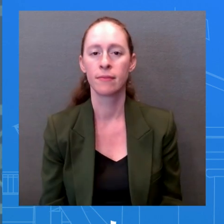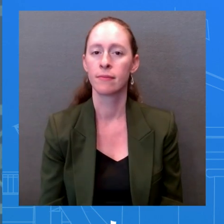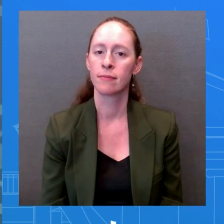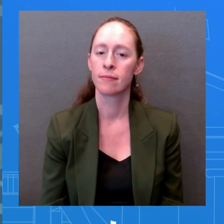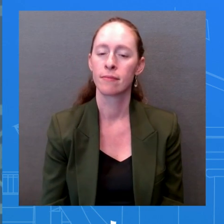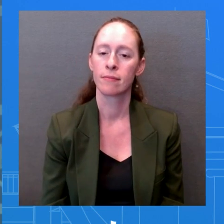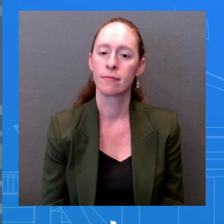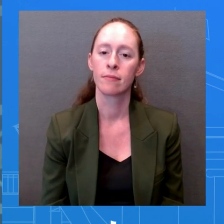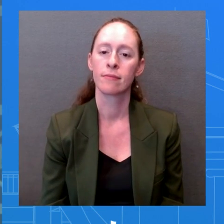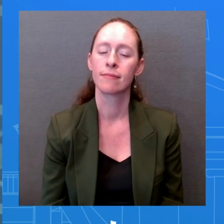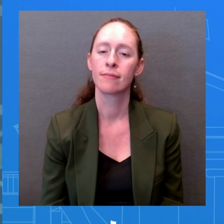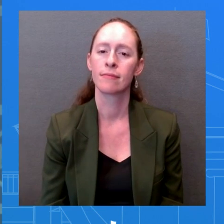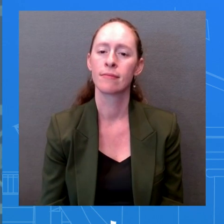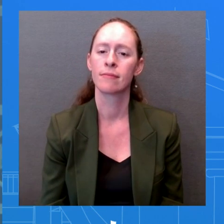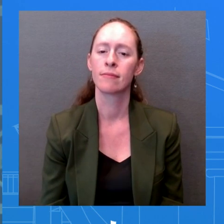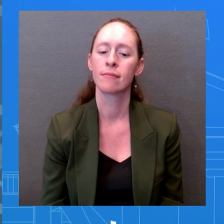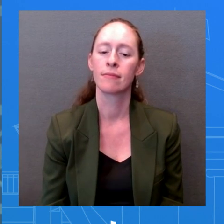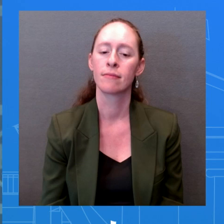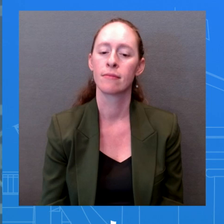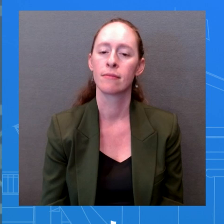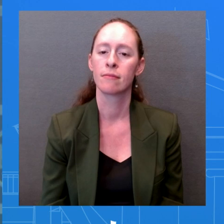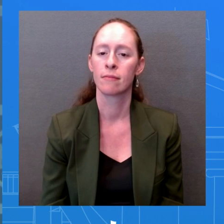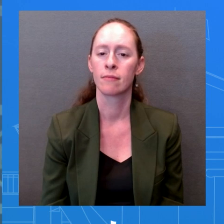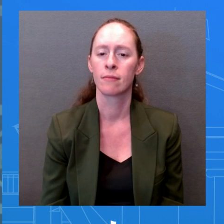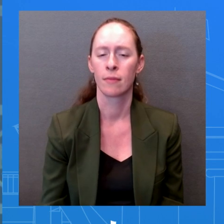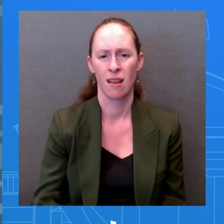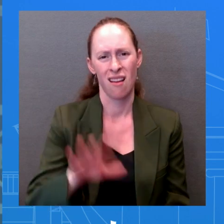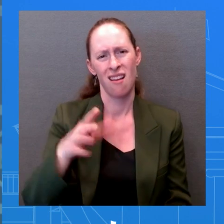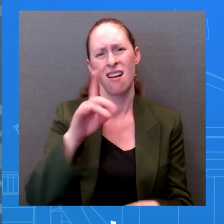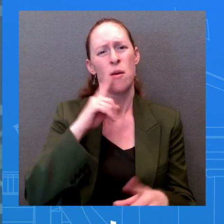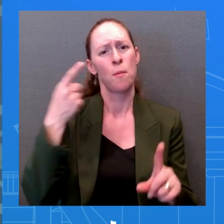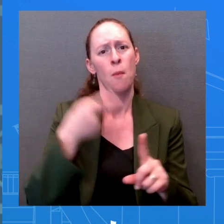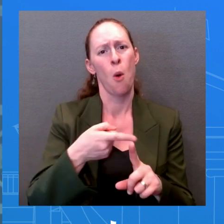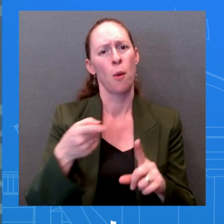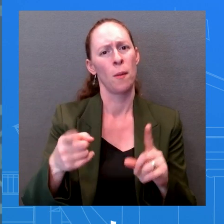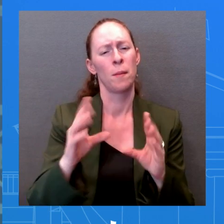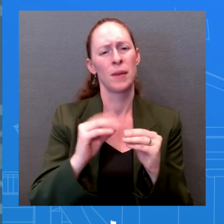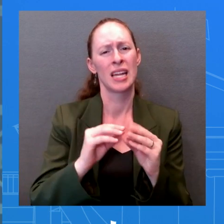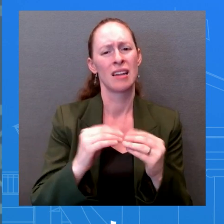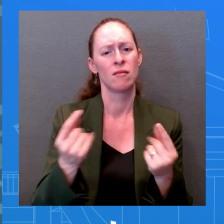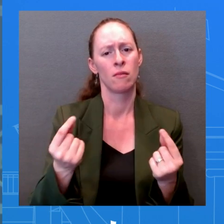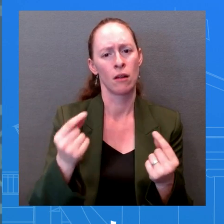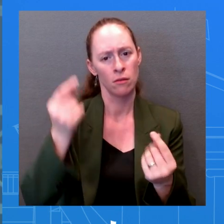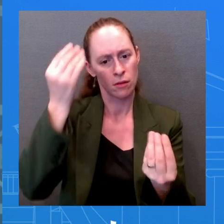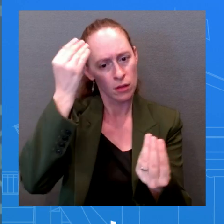that the Russians have accepted our offer and we are bringing their loved ones home, that is not what we're --